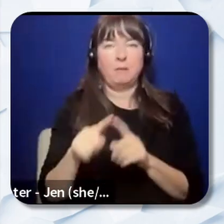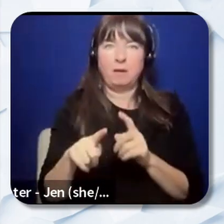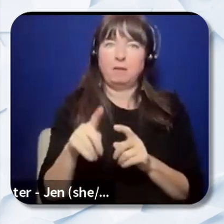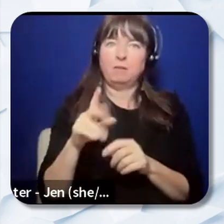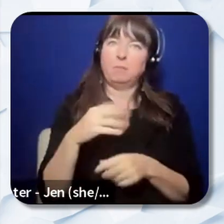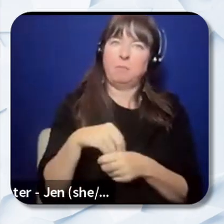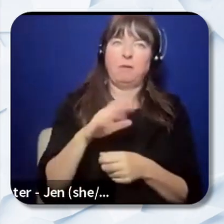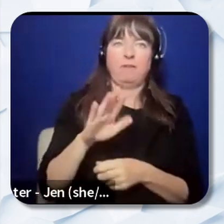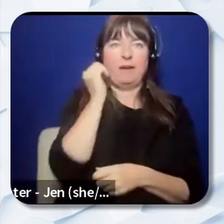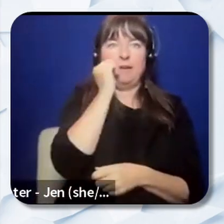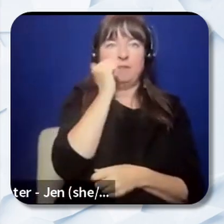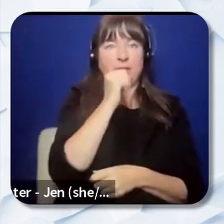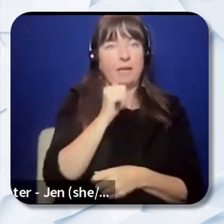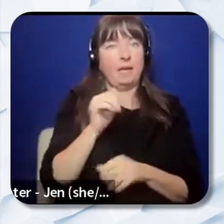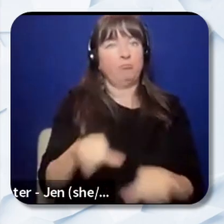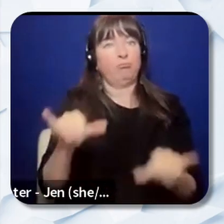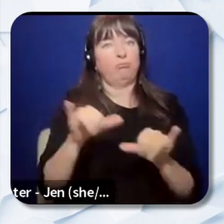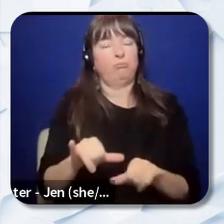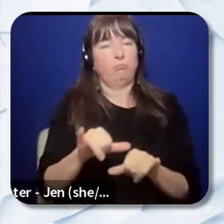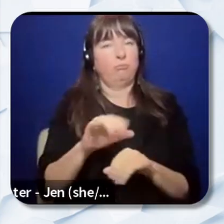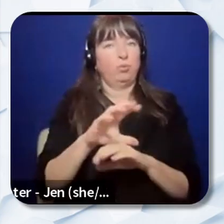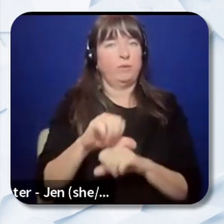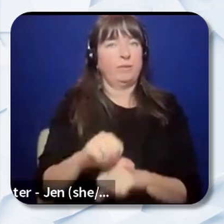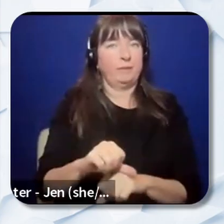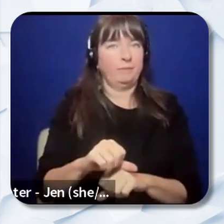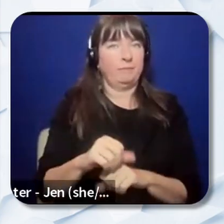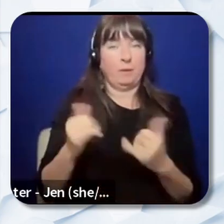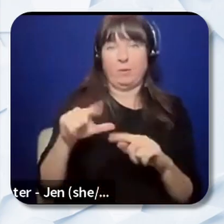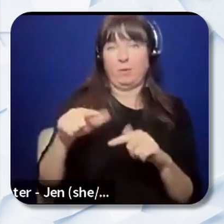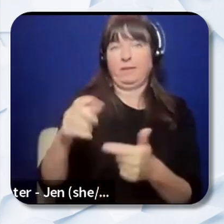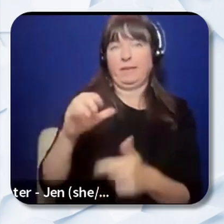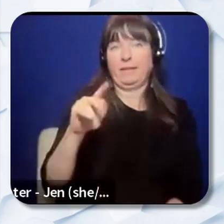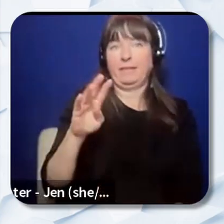their everyday routines? And we're going to pass it on to Candace to open us up.